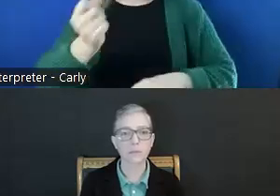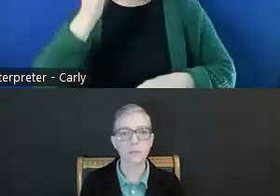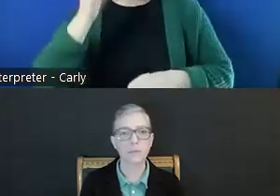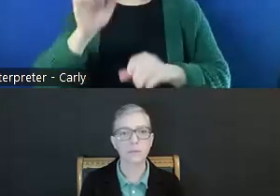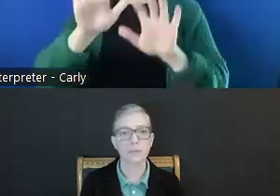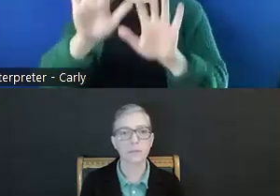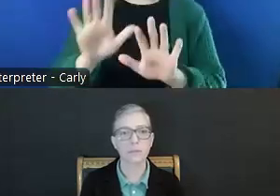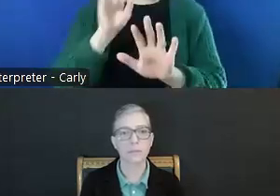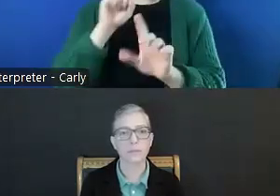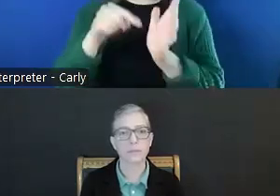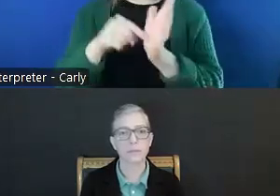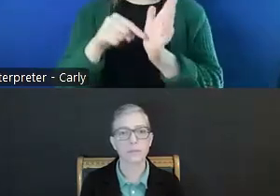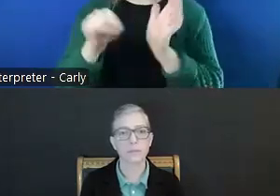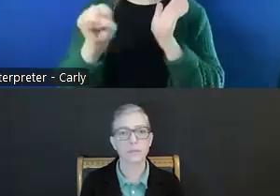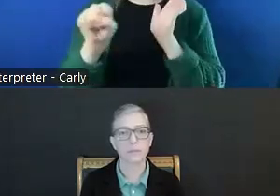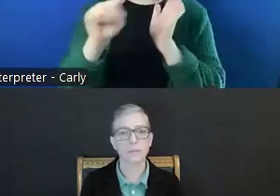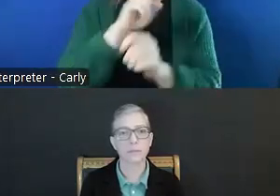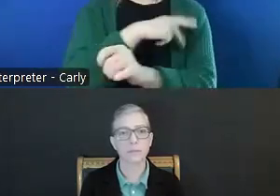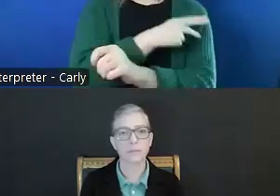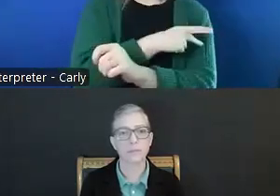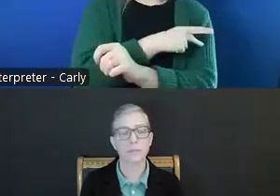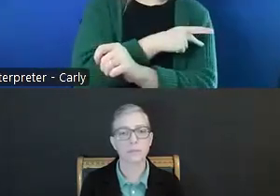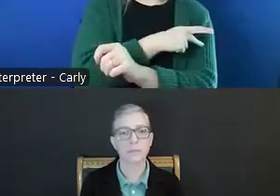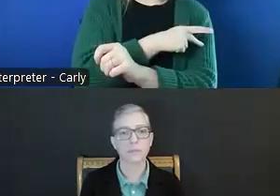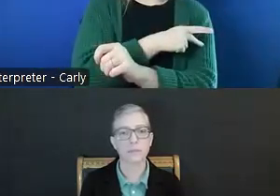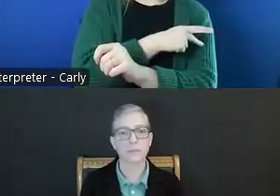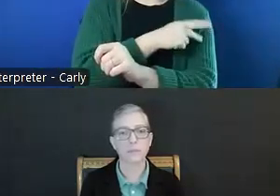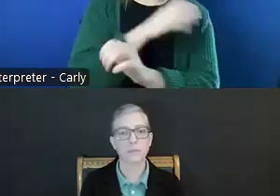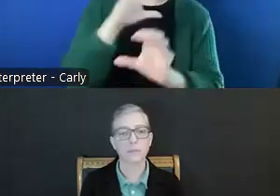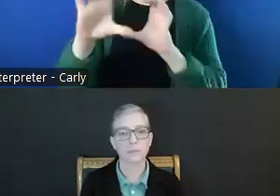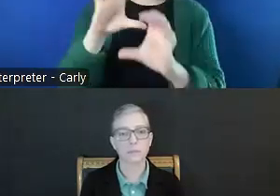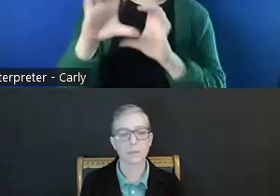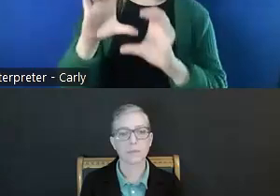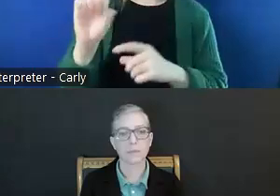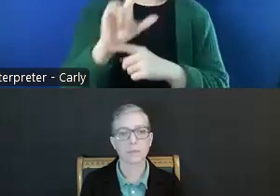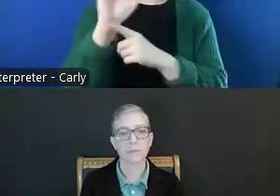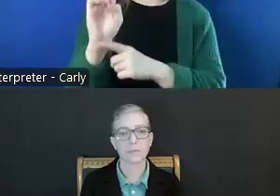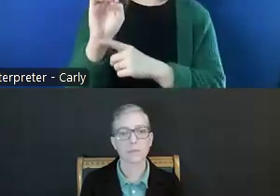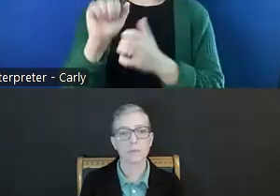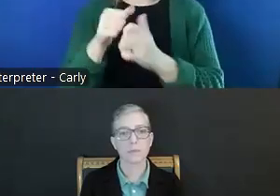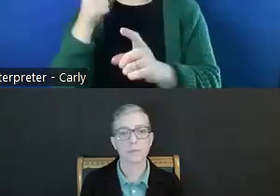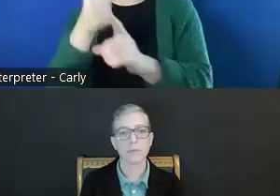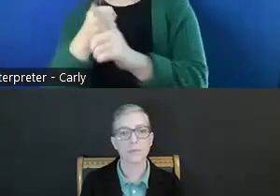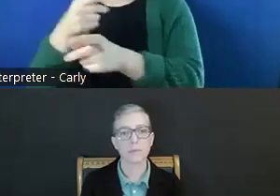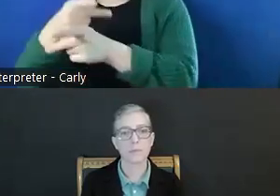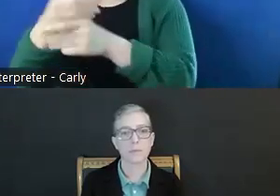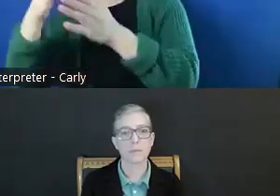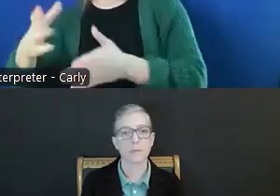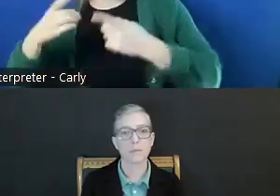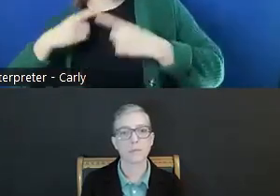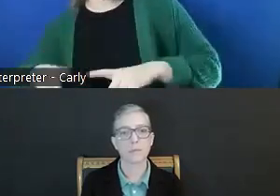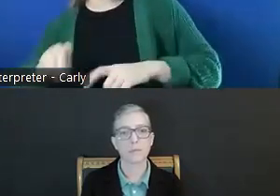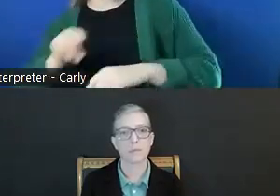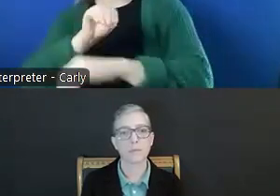example a patients uh communication is impacting the caregivers depression so so there's a lot of